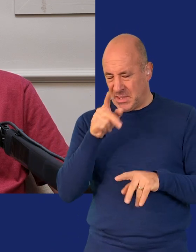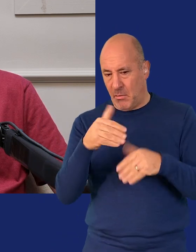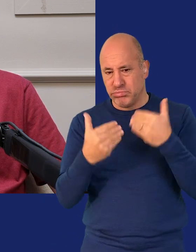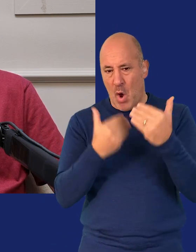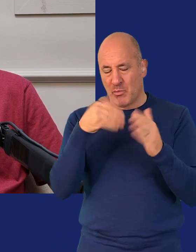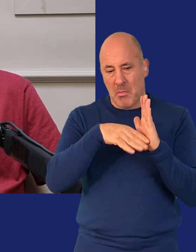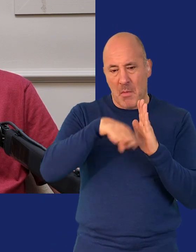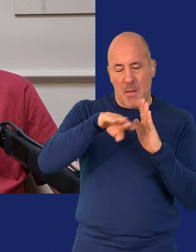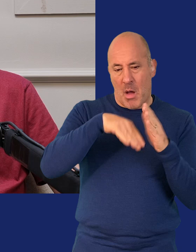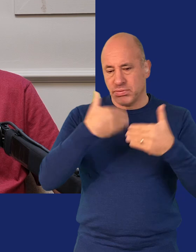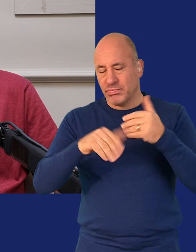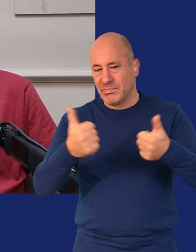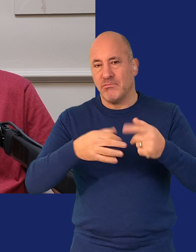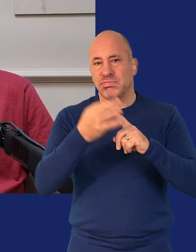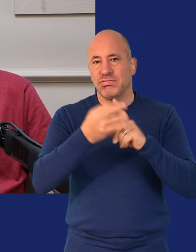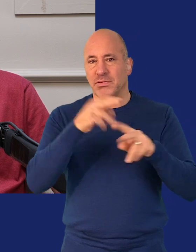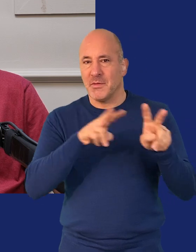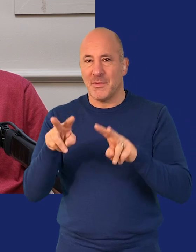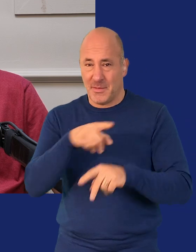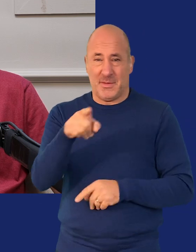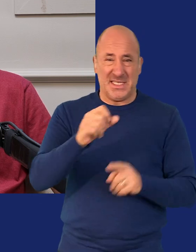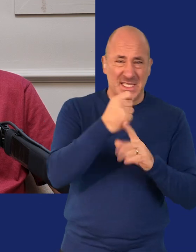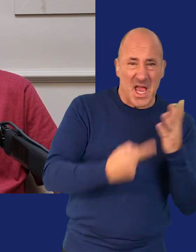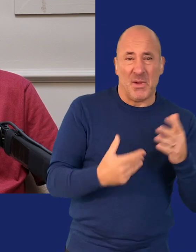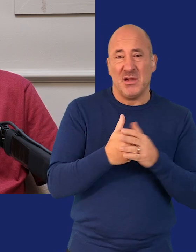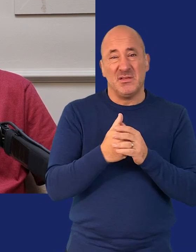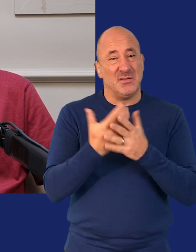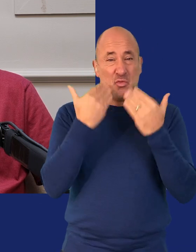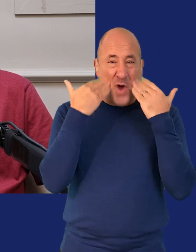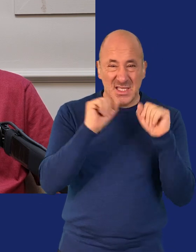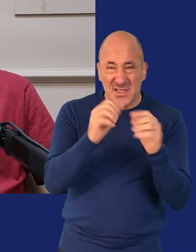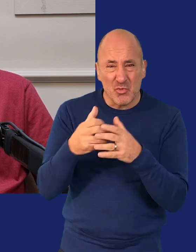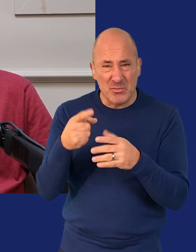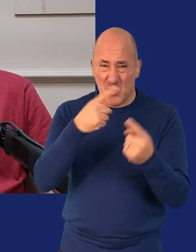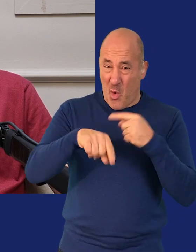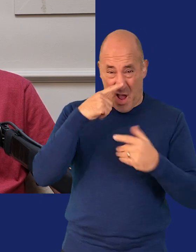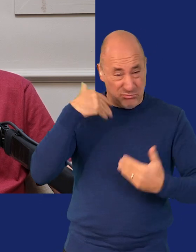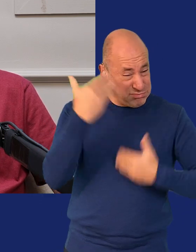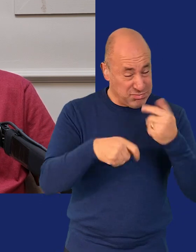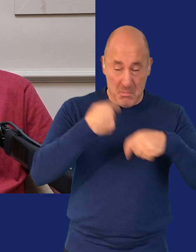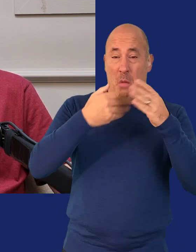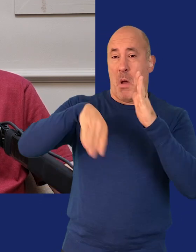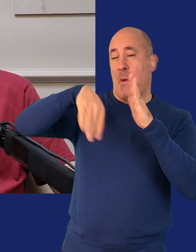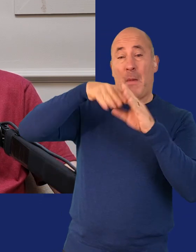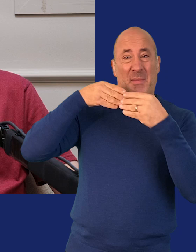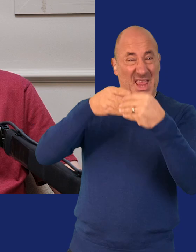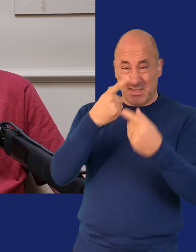You know, people with disabilities, people from different racial groups can really progress and be leaders in organizations. So that's the my second bit.